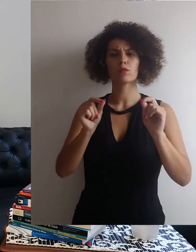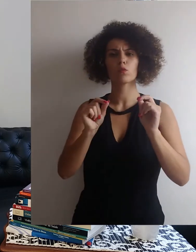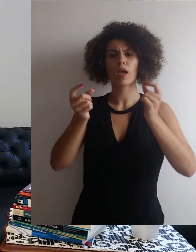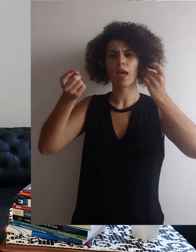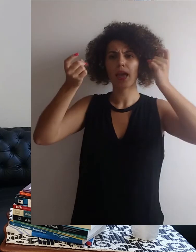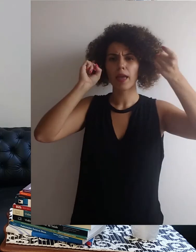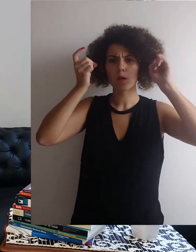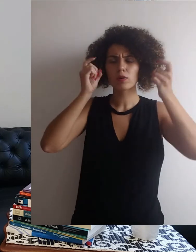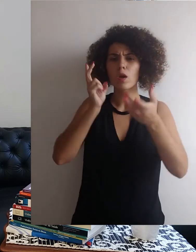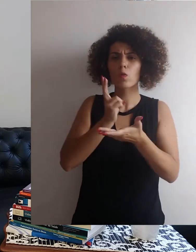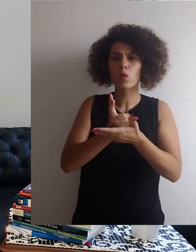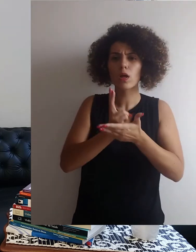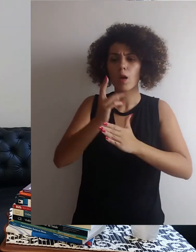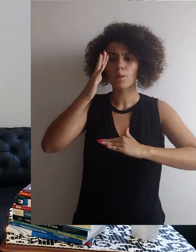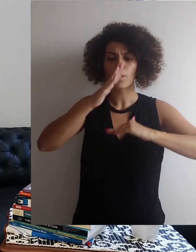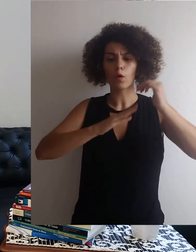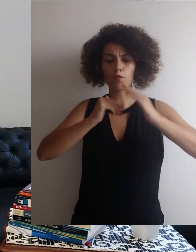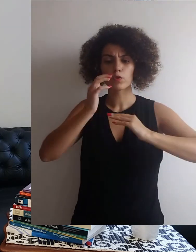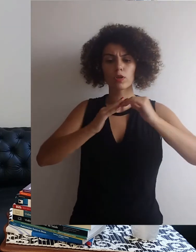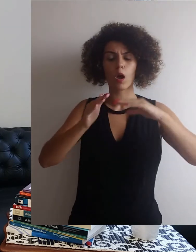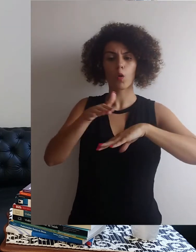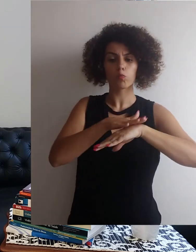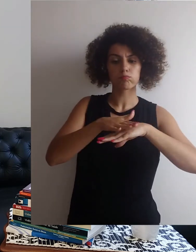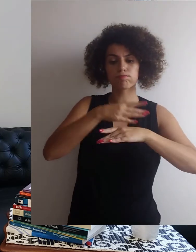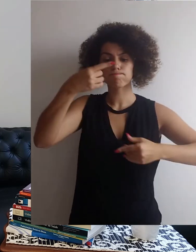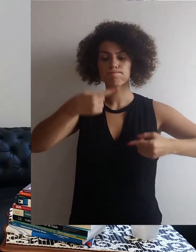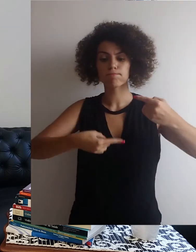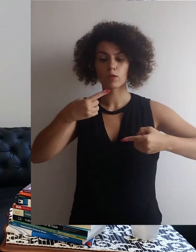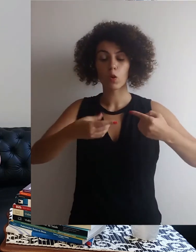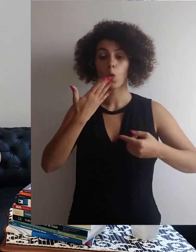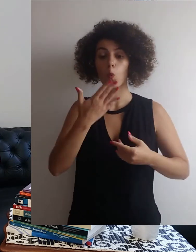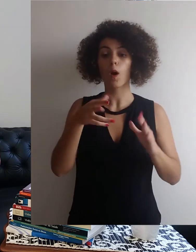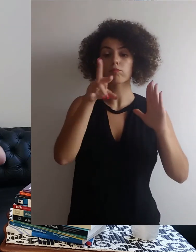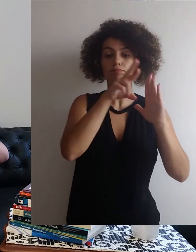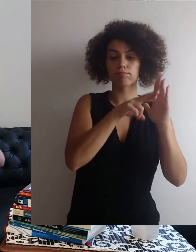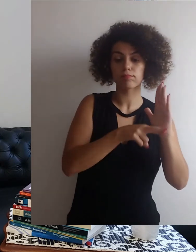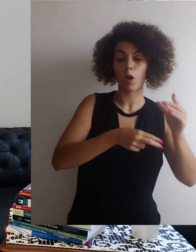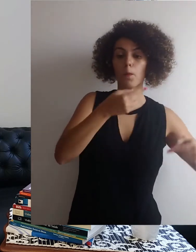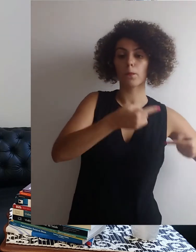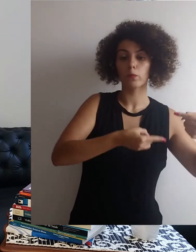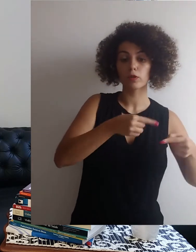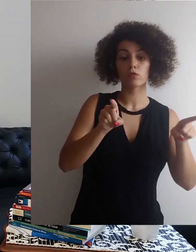are the periodic meetings of professionals to discuss current policies and plan